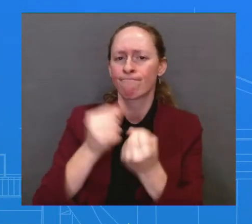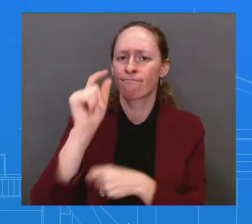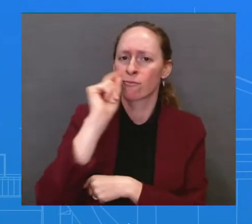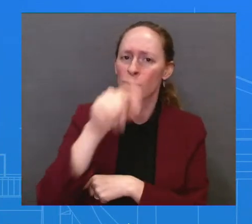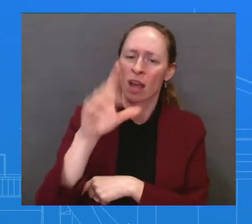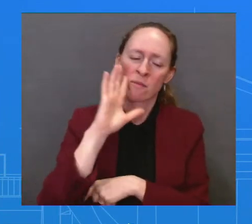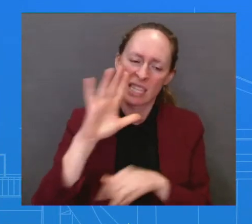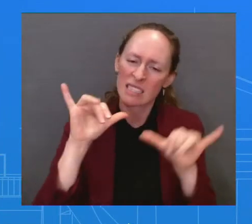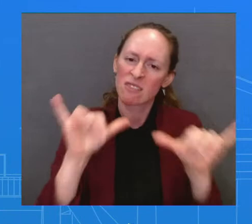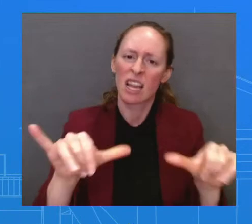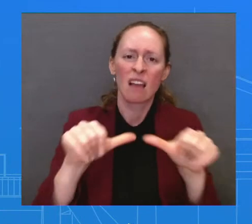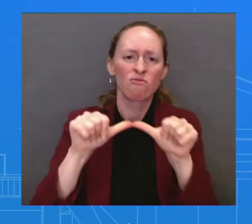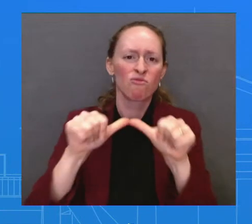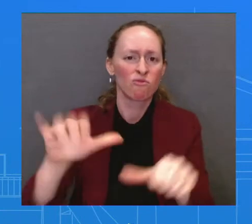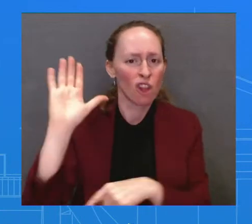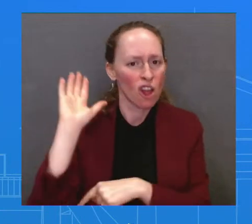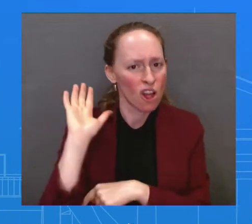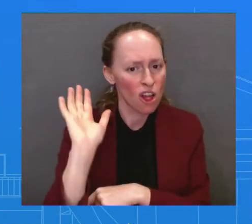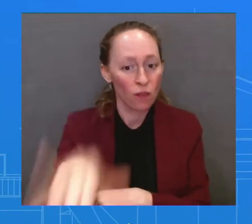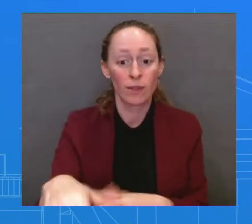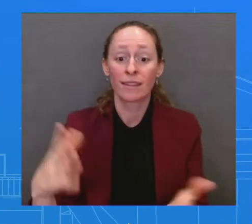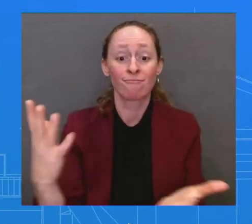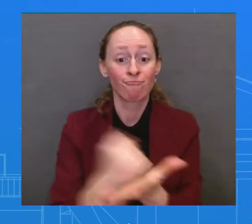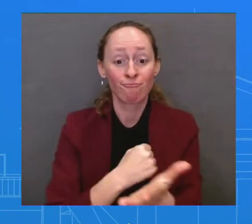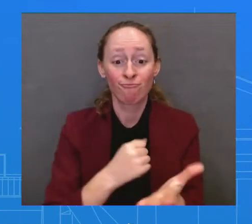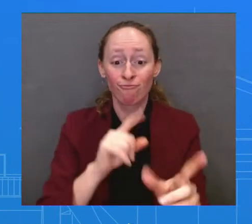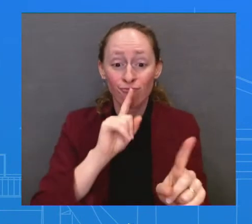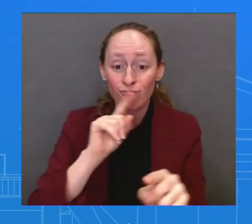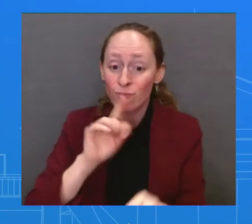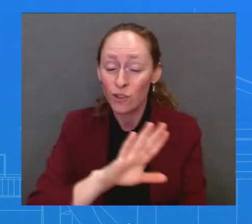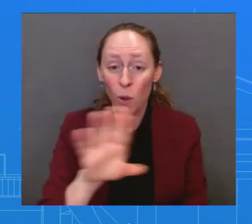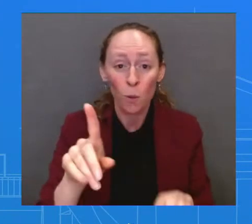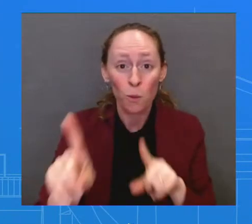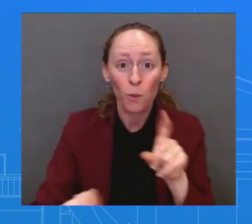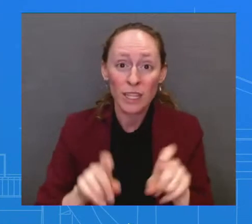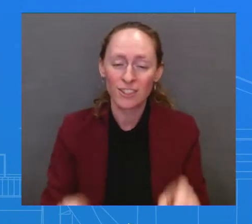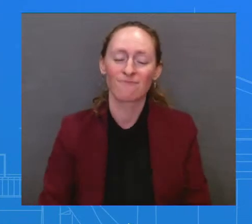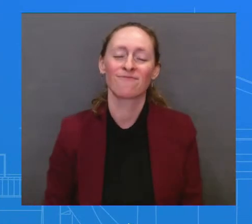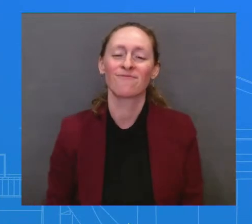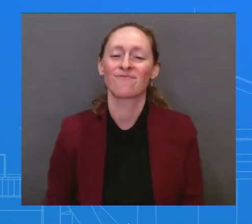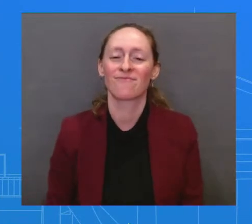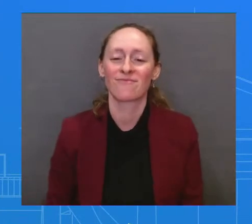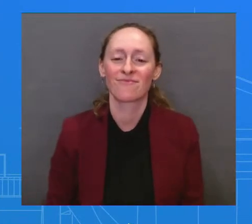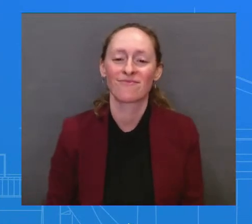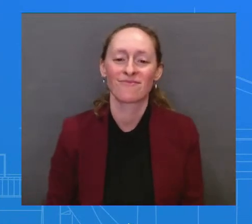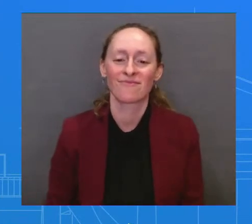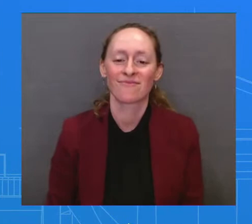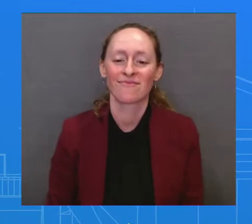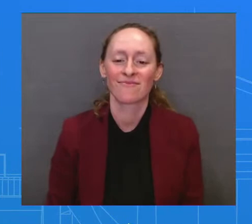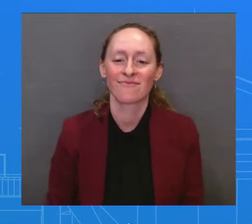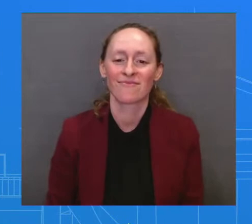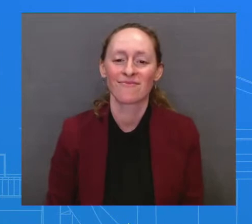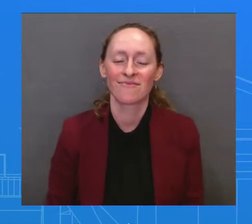Yeah. The Press: Thank you. Canada and India's relationship? Mr. Sullivan: Actually, I was calling on her. But go ahead. The Press: Thank you so much.